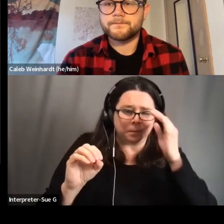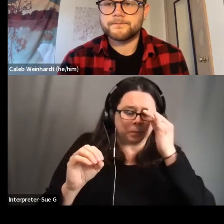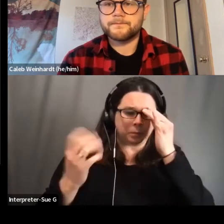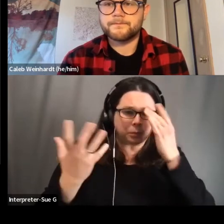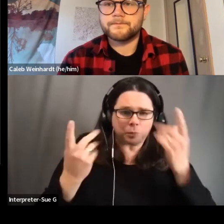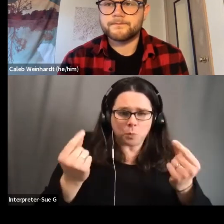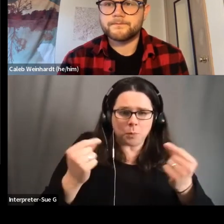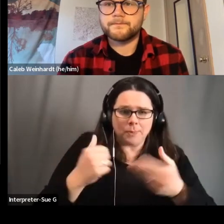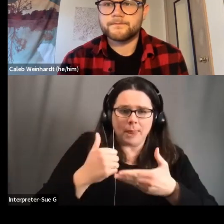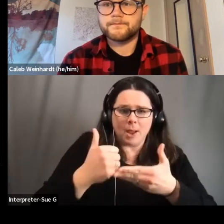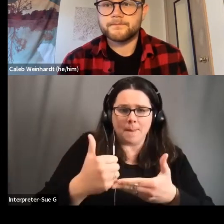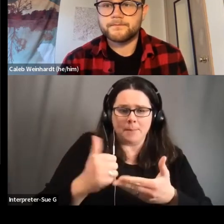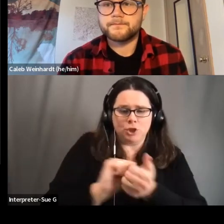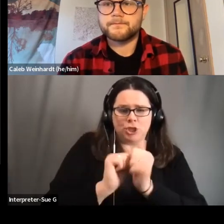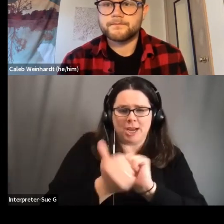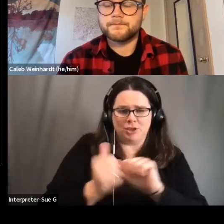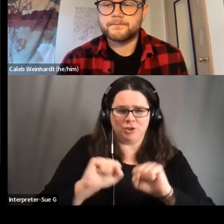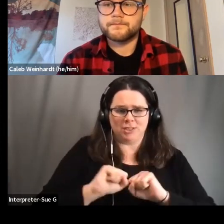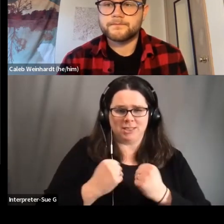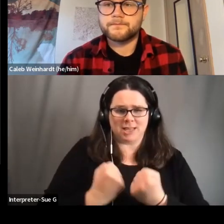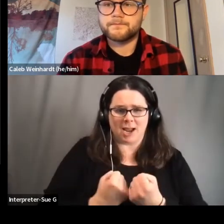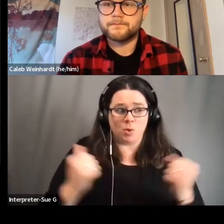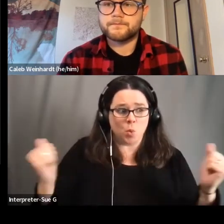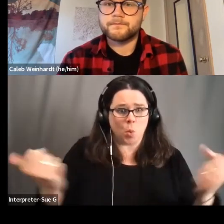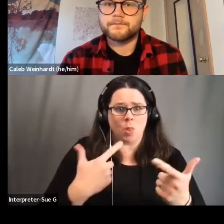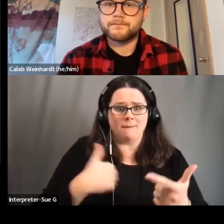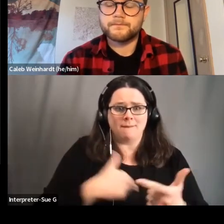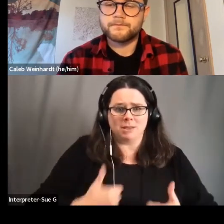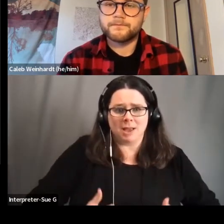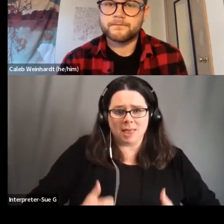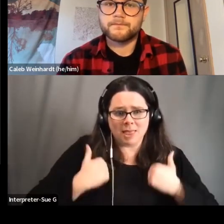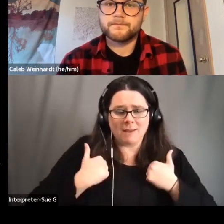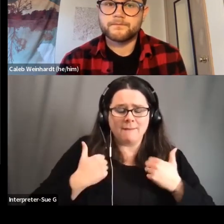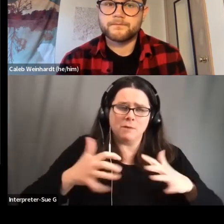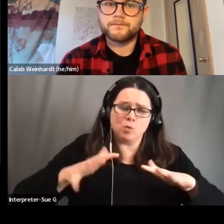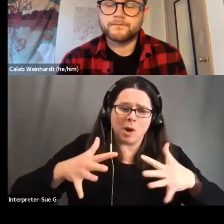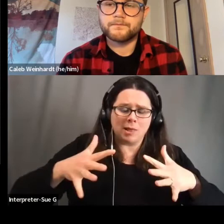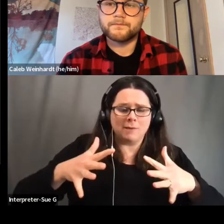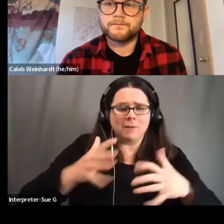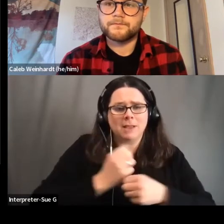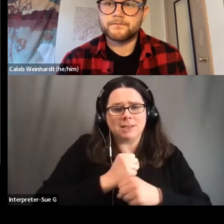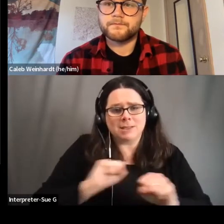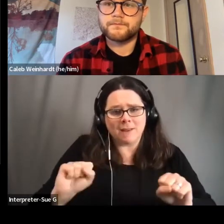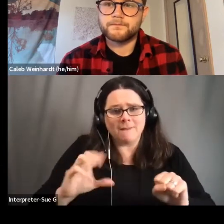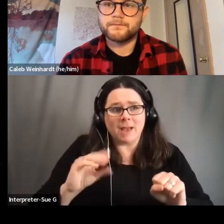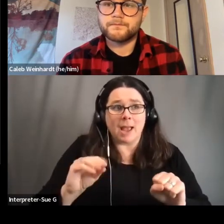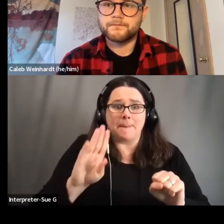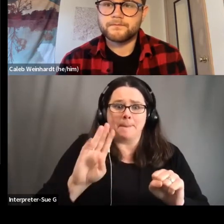in a way that all of us can live relatively safely and be who we are?